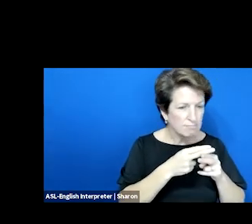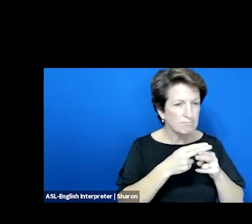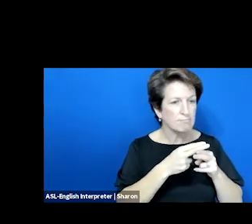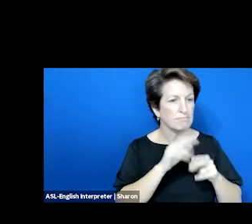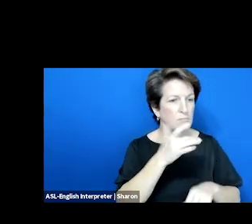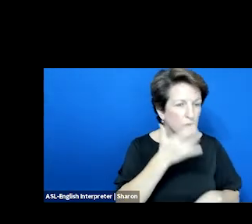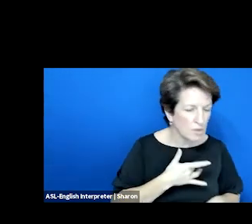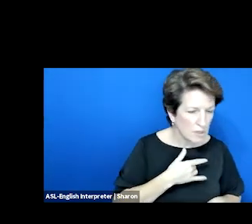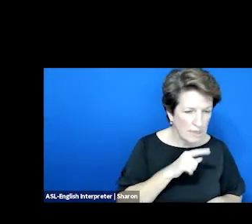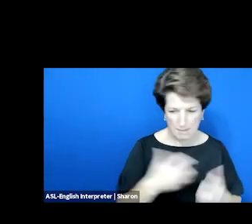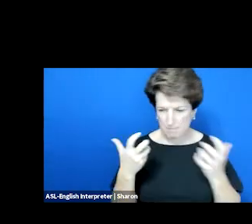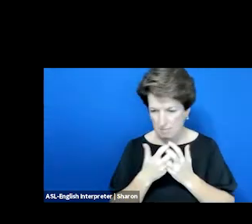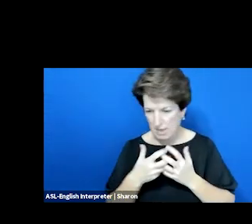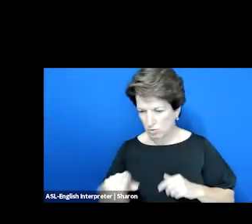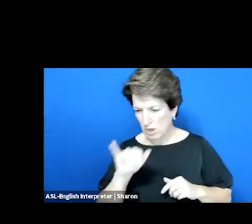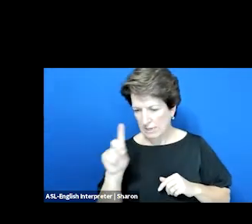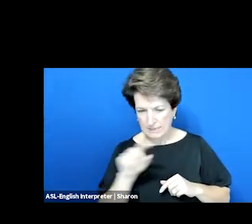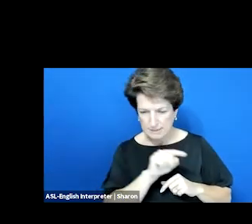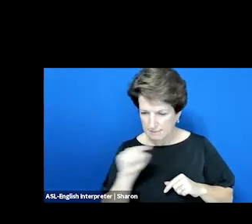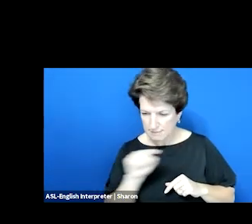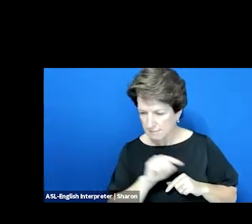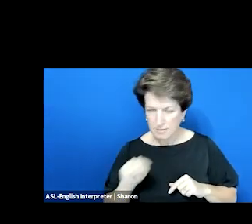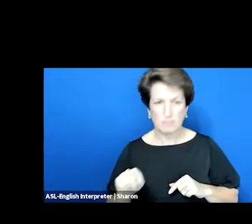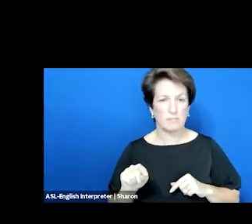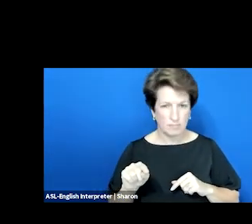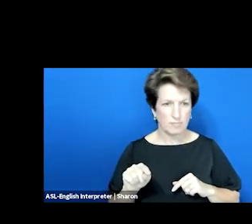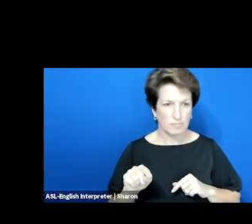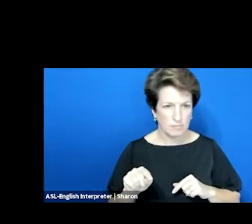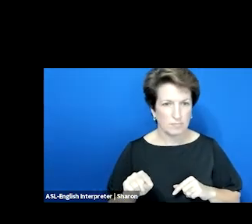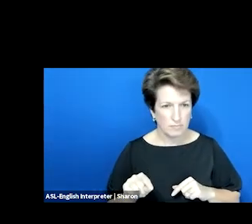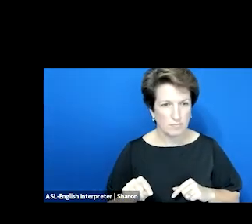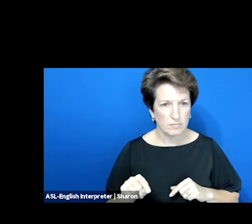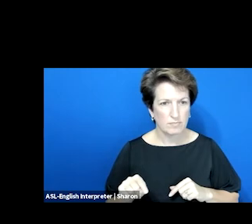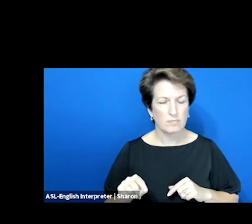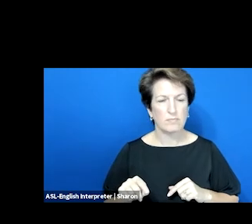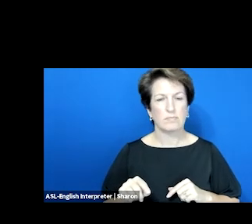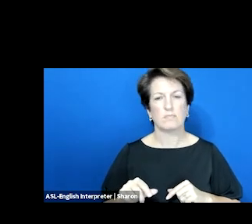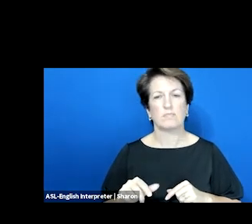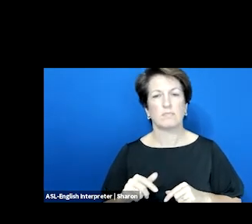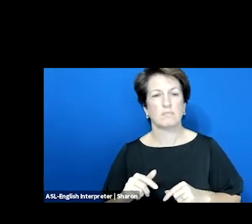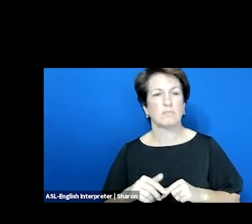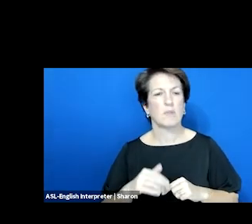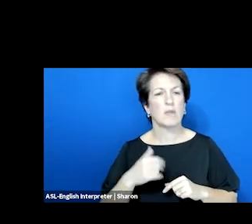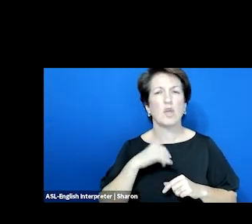code, you must have a Canadian or provincial government